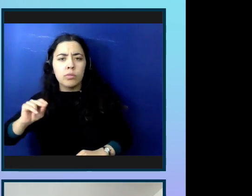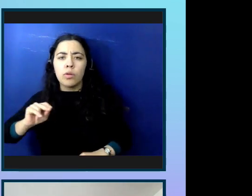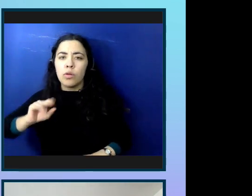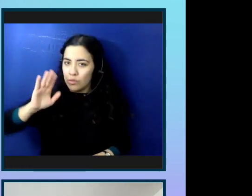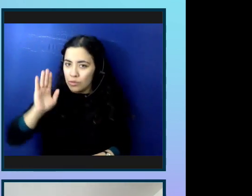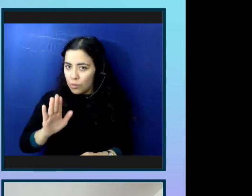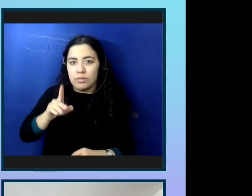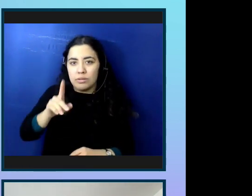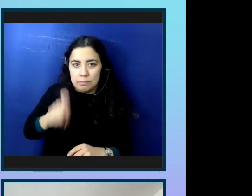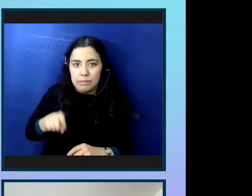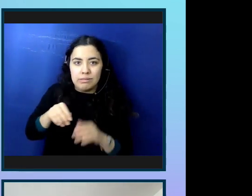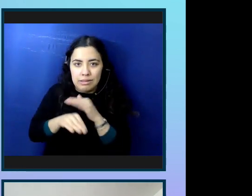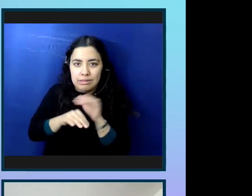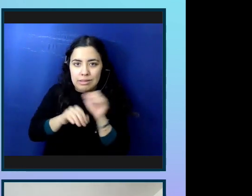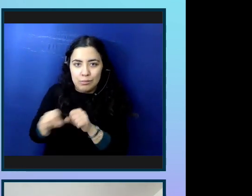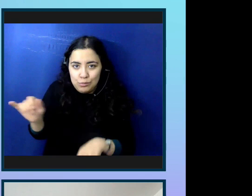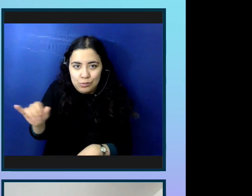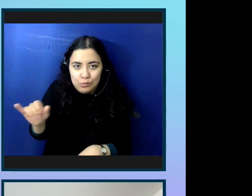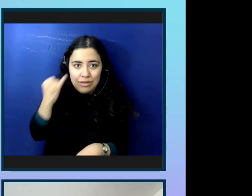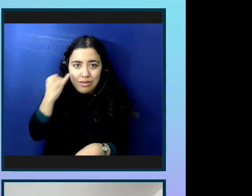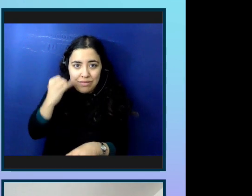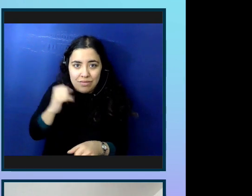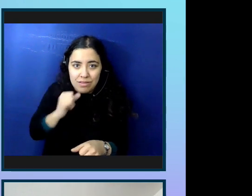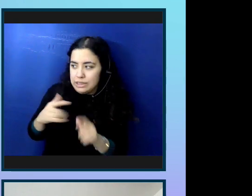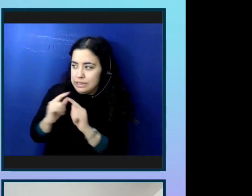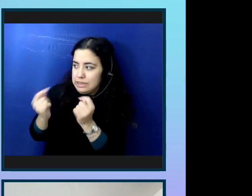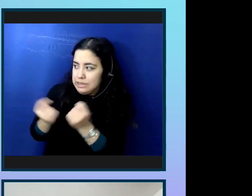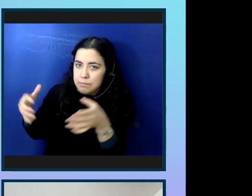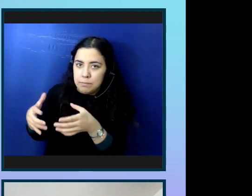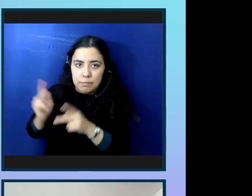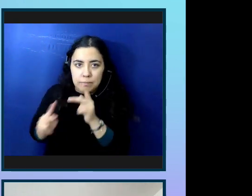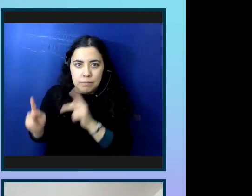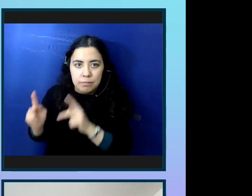otherwise you are going to have a team full of people who kind of have the same experiences